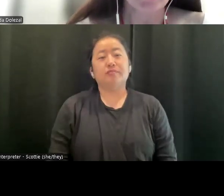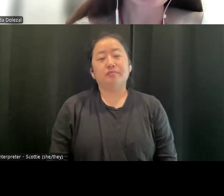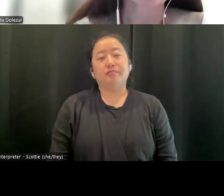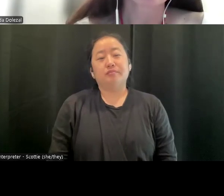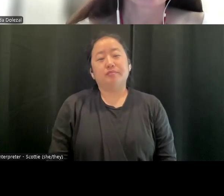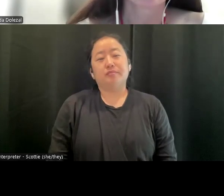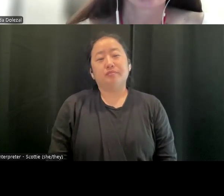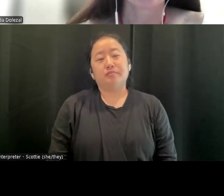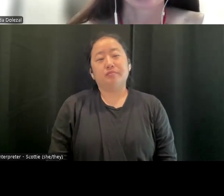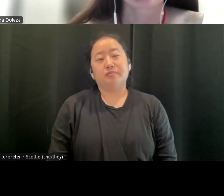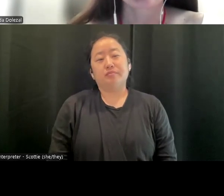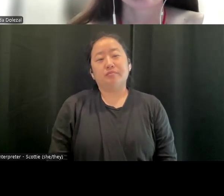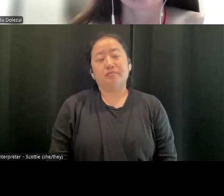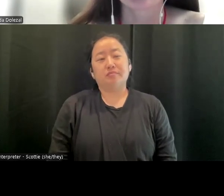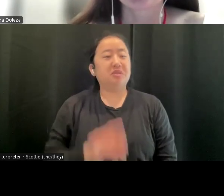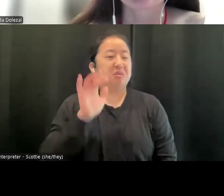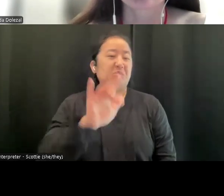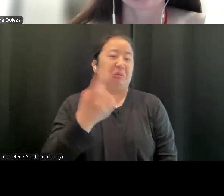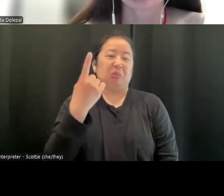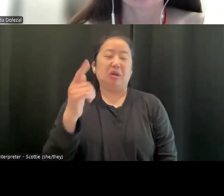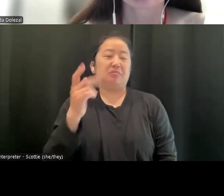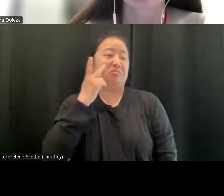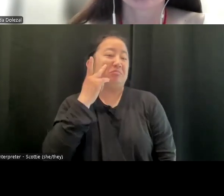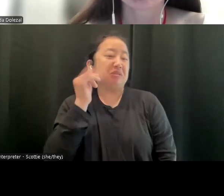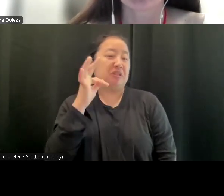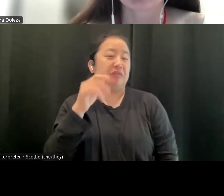I'm just going to click through a random one and see if it lets us go there because there are a lot